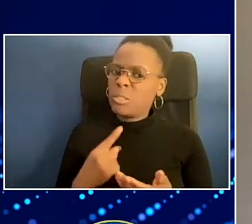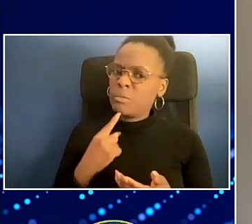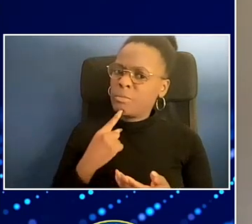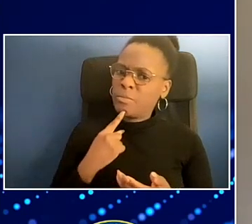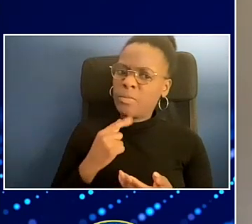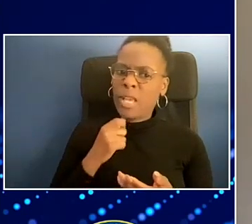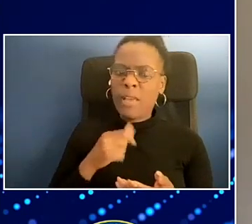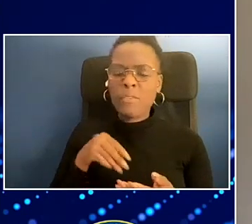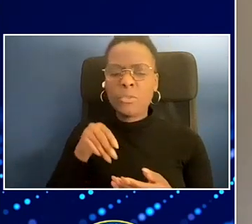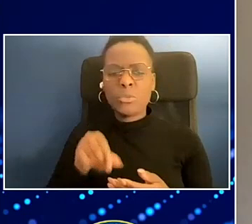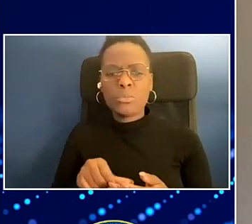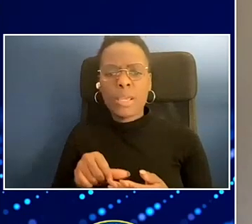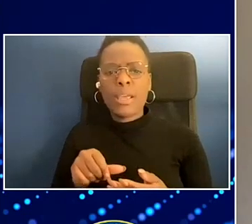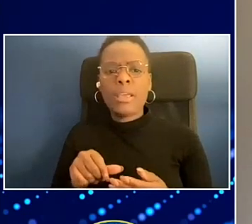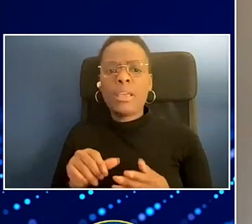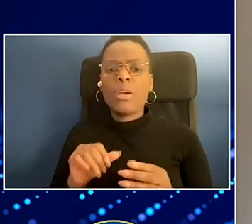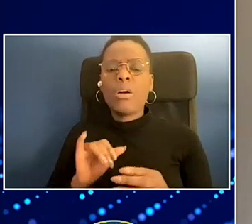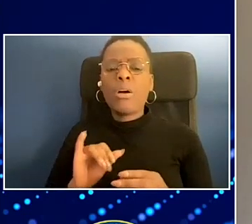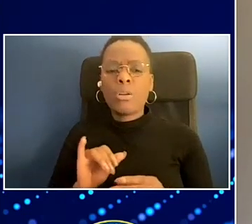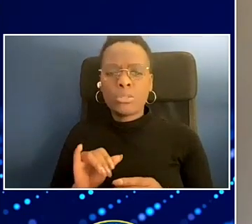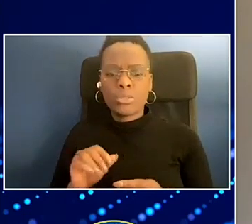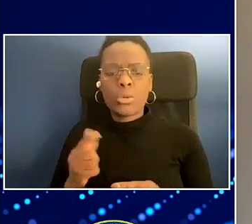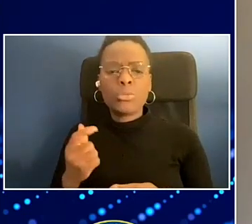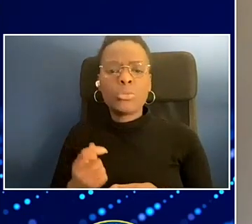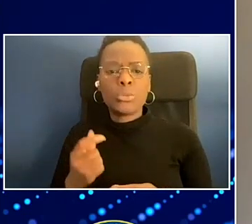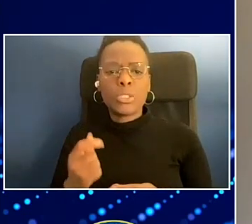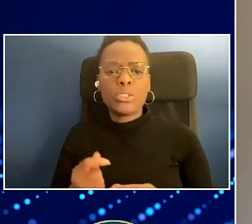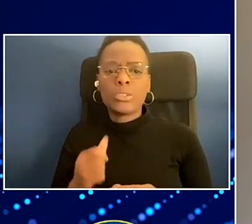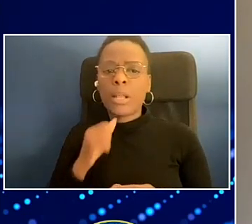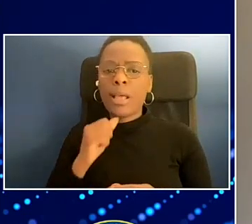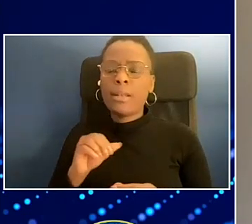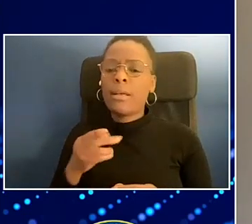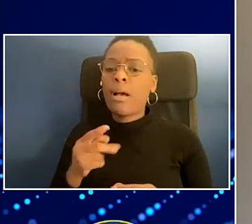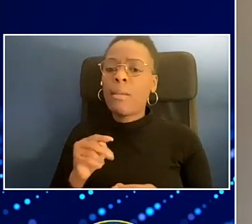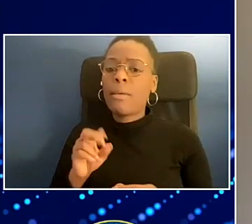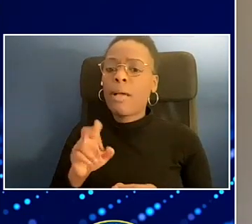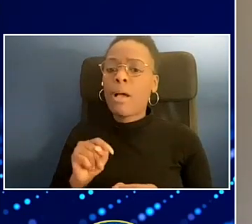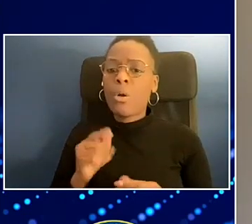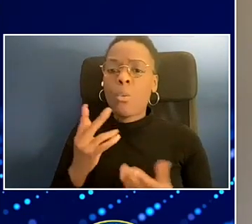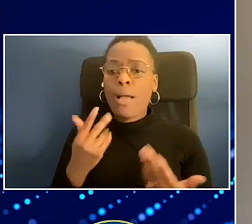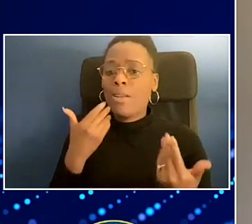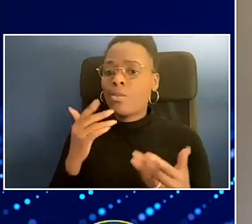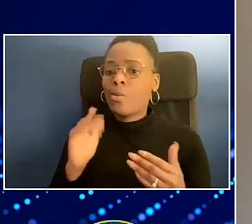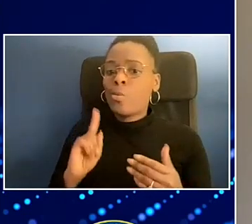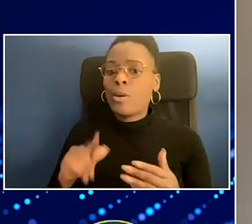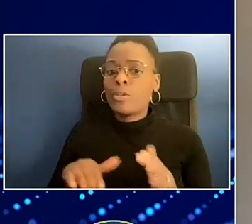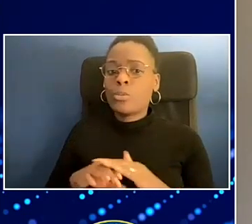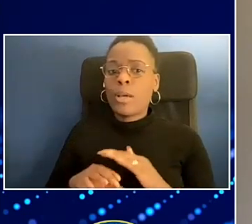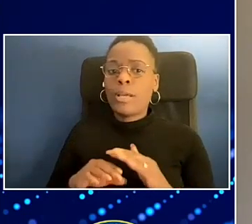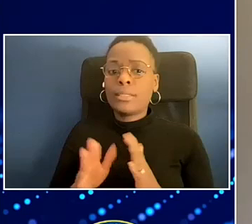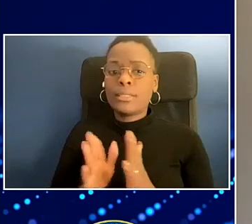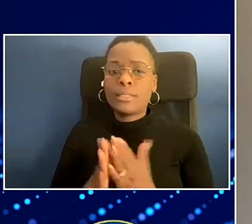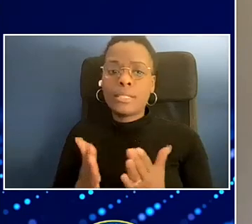for the quarter. I chose not to opt out because I didn't know where else to access the textbook, and I had already been doing the weekly readings from it for two weeks.